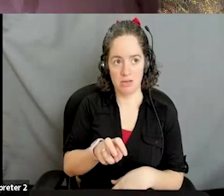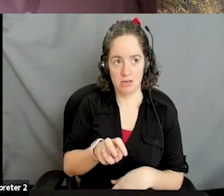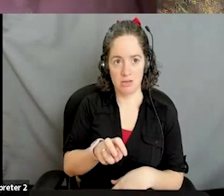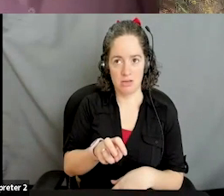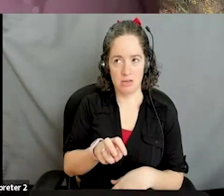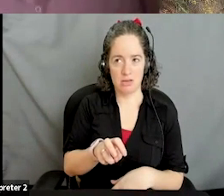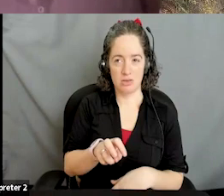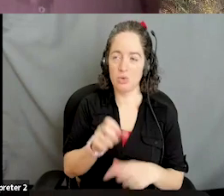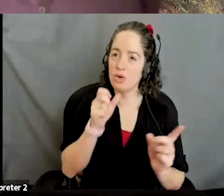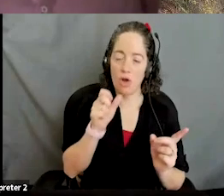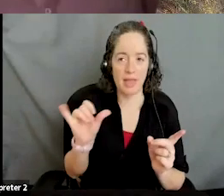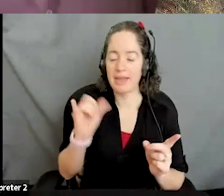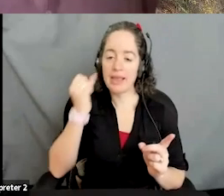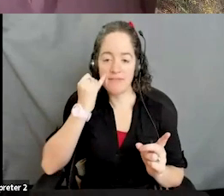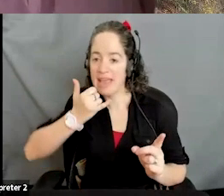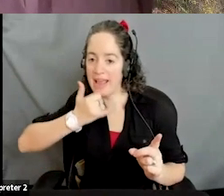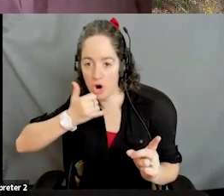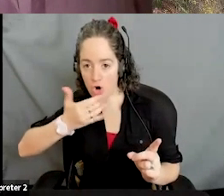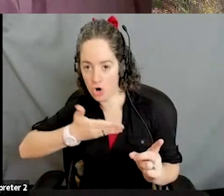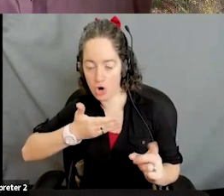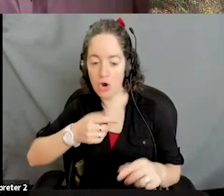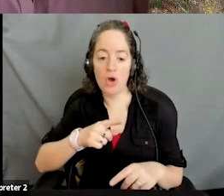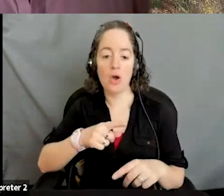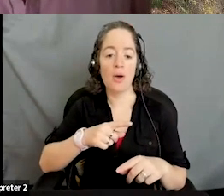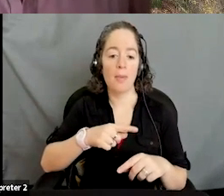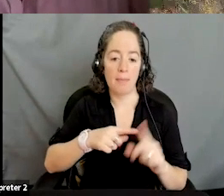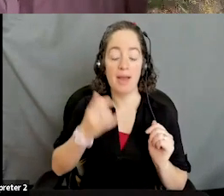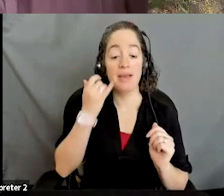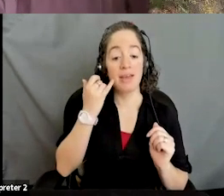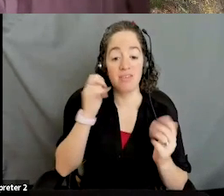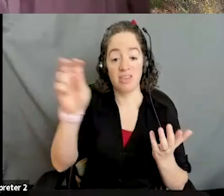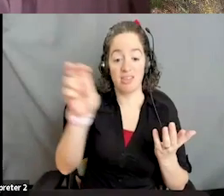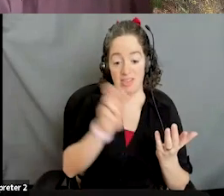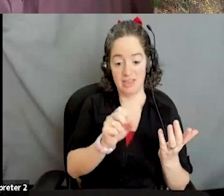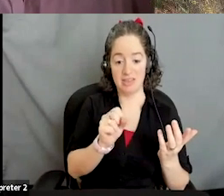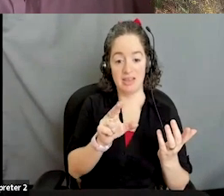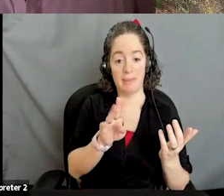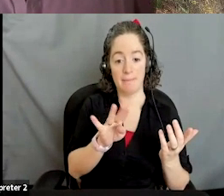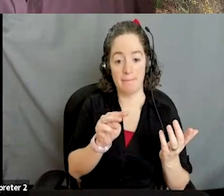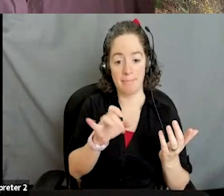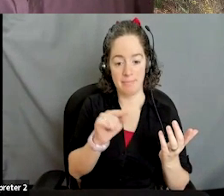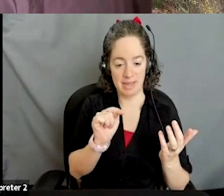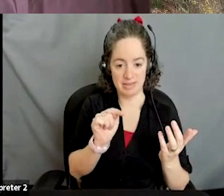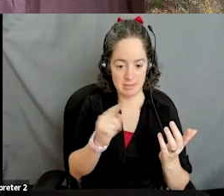If there's an error on the form when you tab into the submit button right now, it doesn't tell you where the error is. We need to fix that.